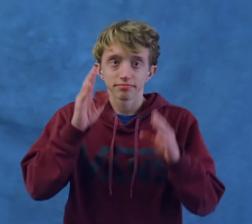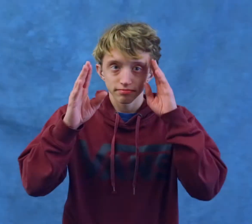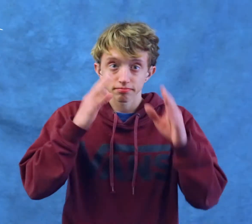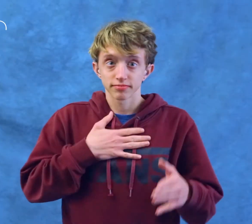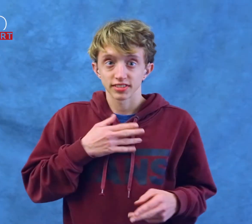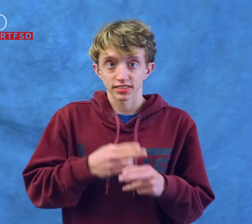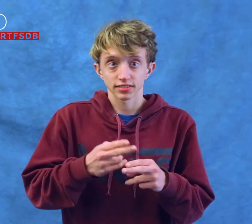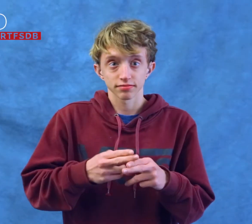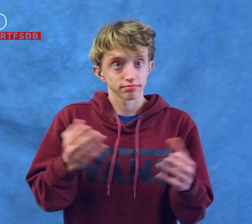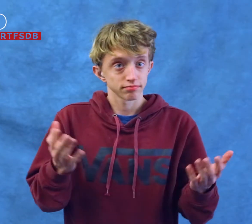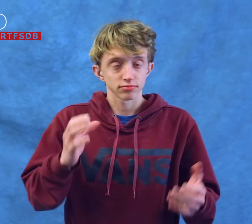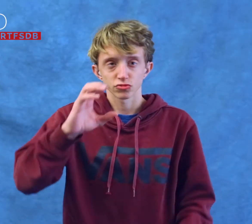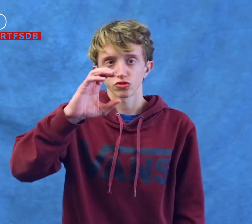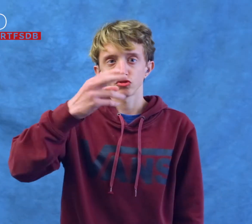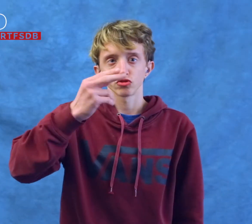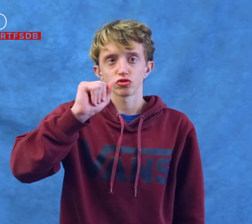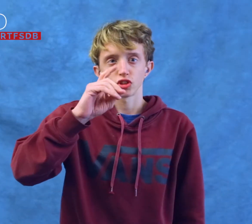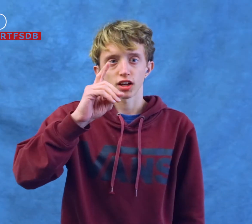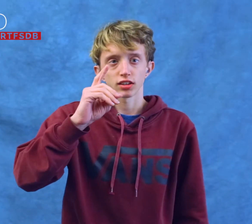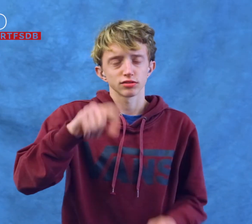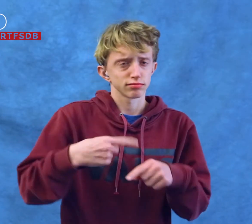Hi, my name is Chad.